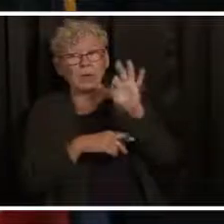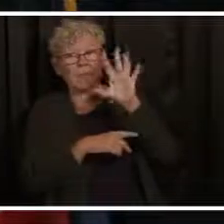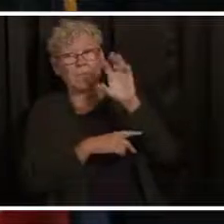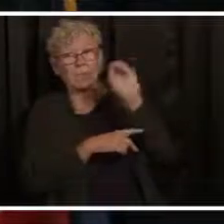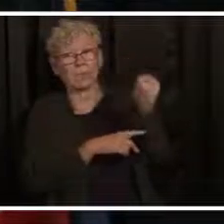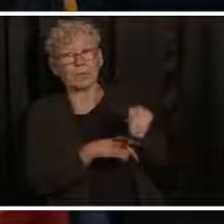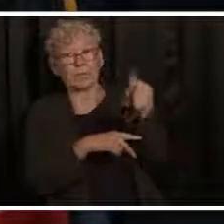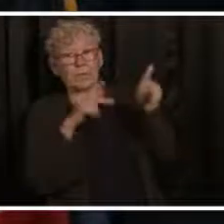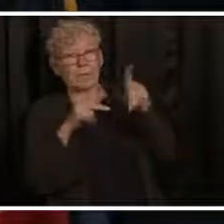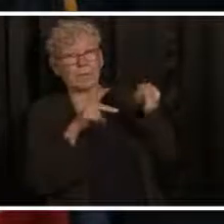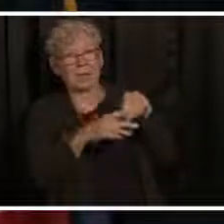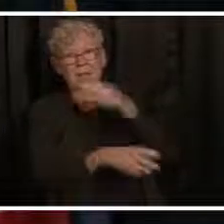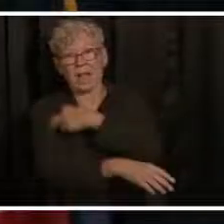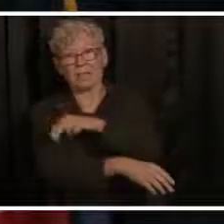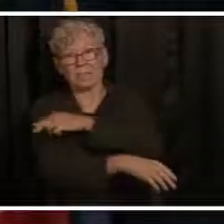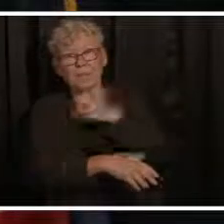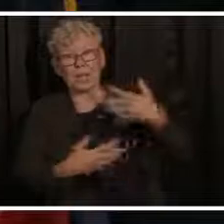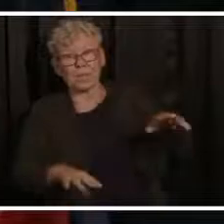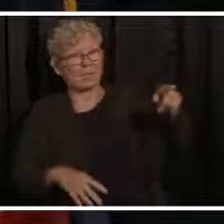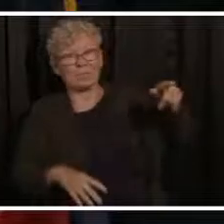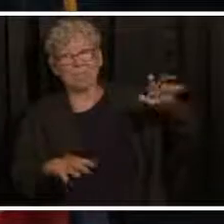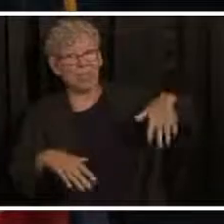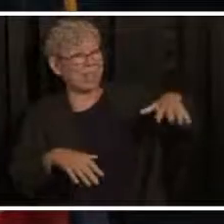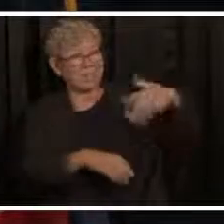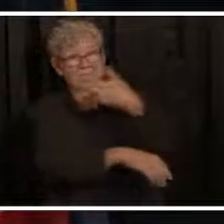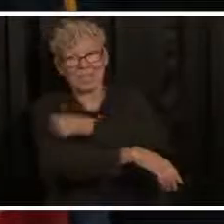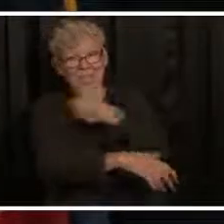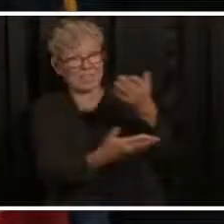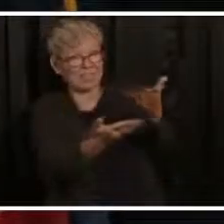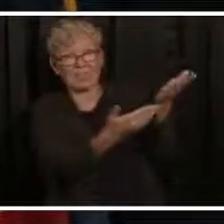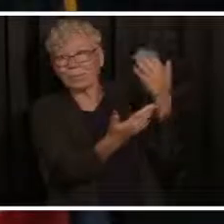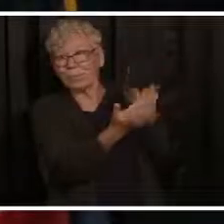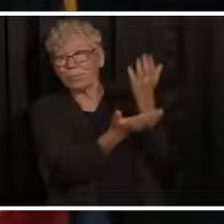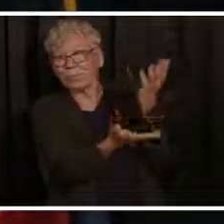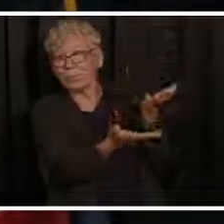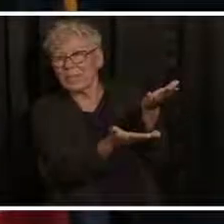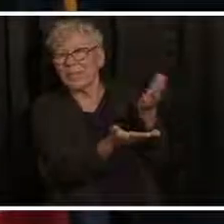the unvaccinated in our state, entirely preventable entirely